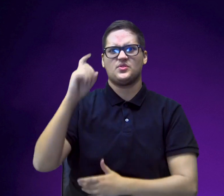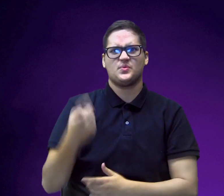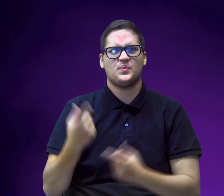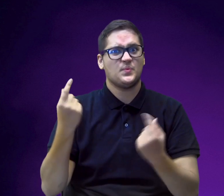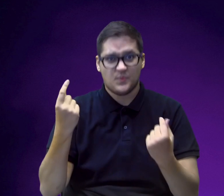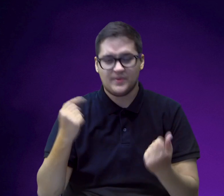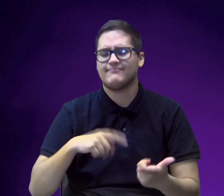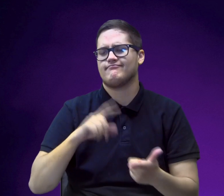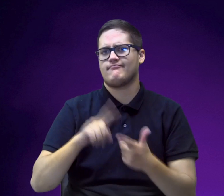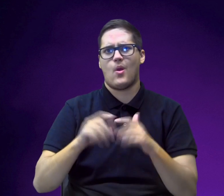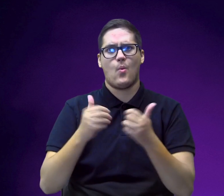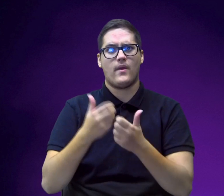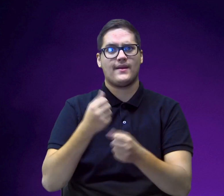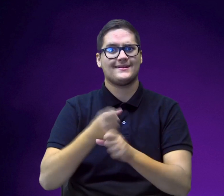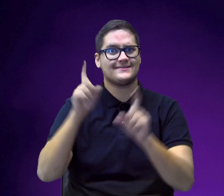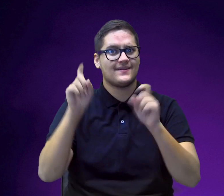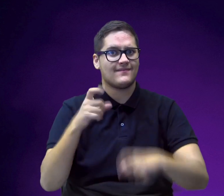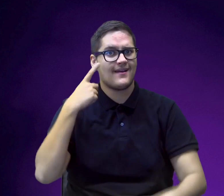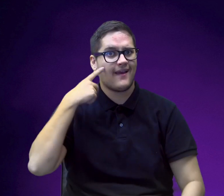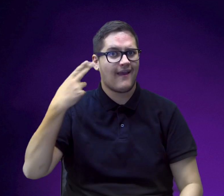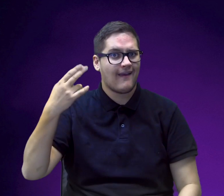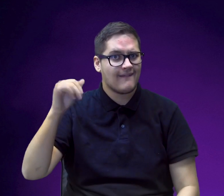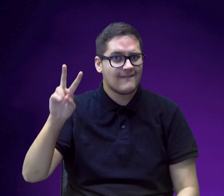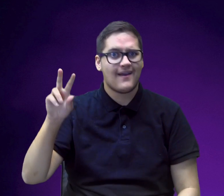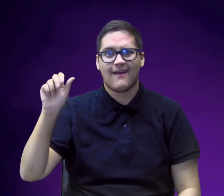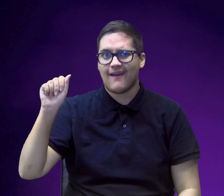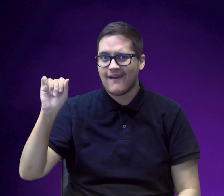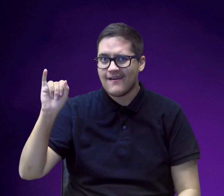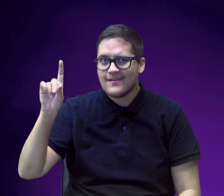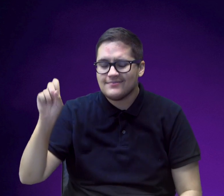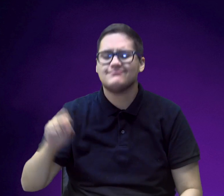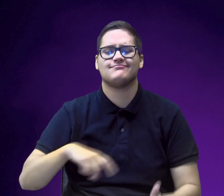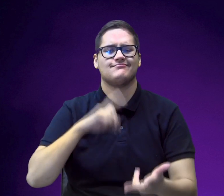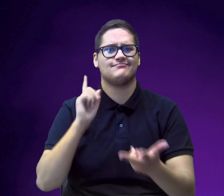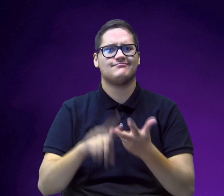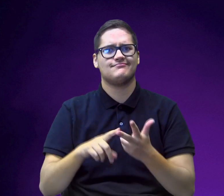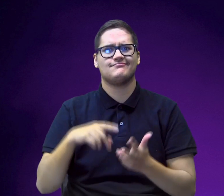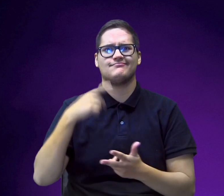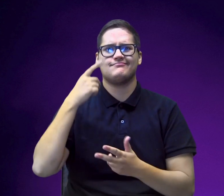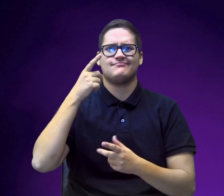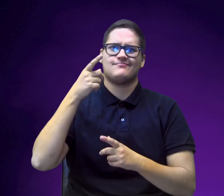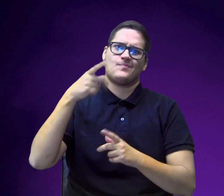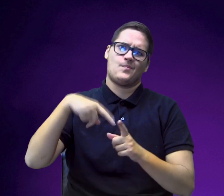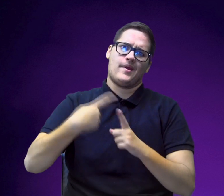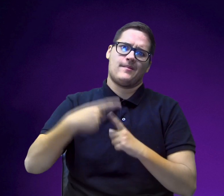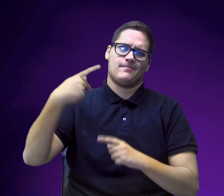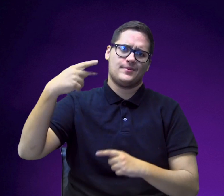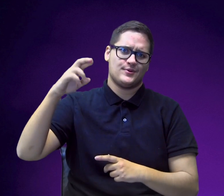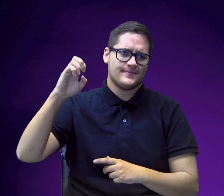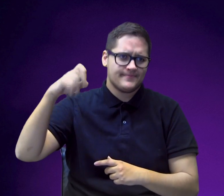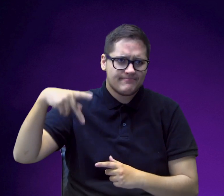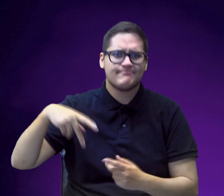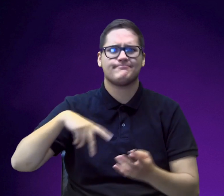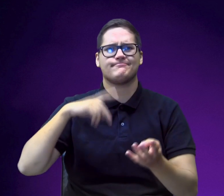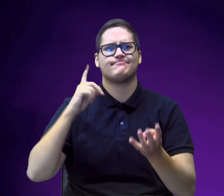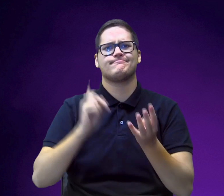What to do if you're newly diagnosed? How to get tested for HIV/AIDS. Information about PrEP.